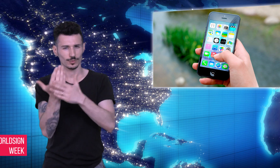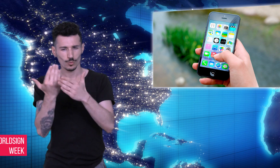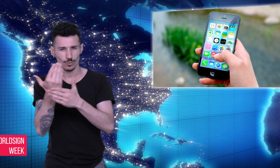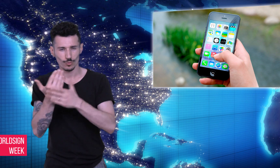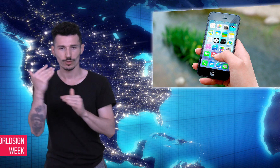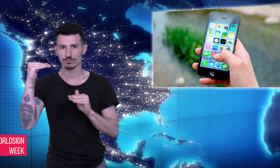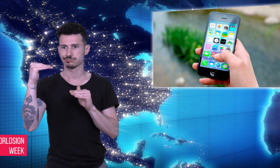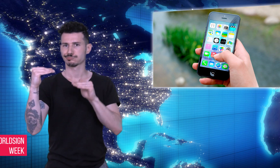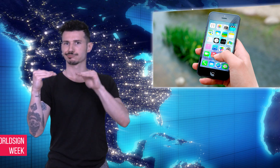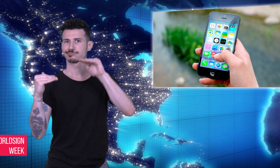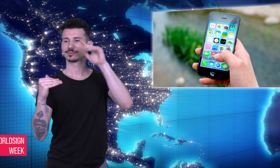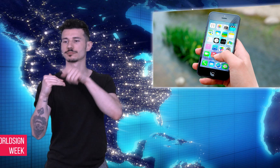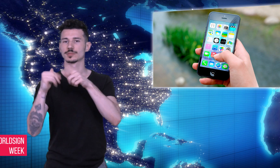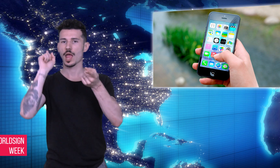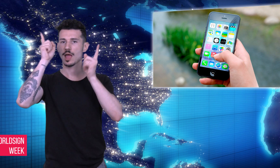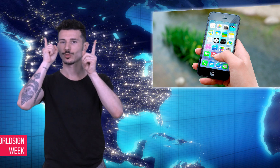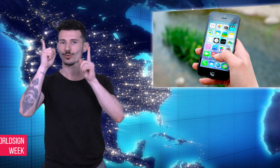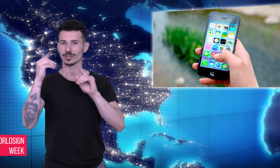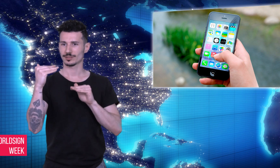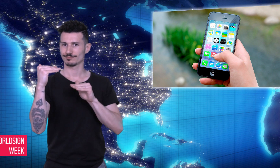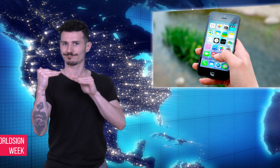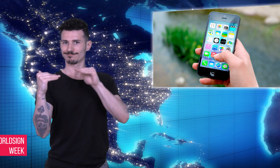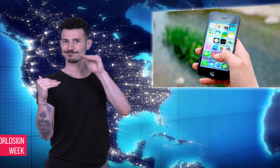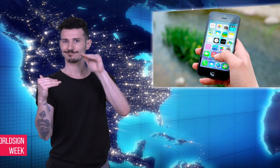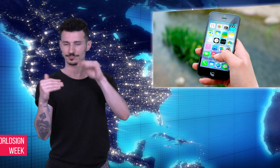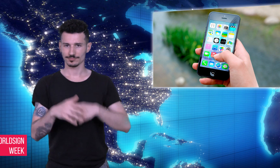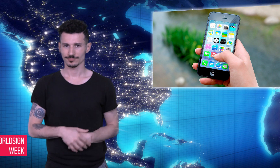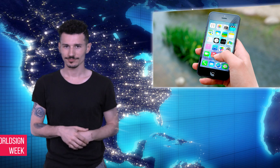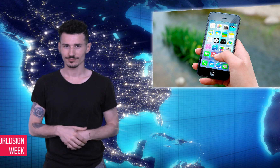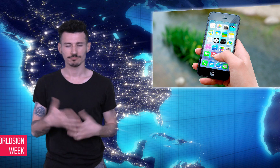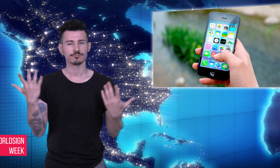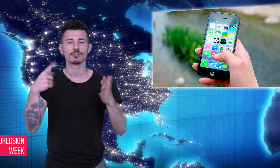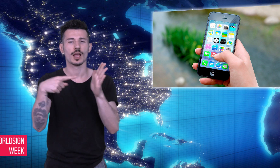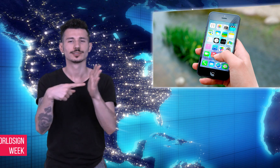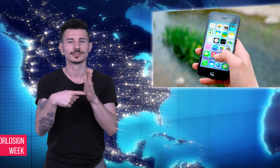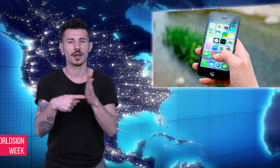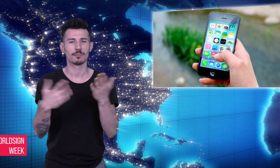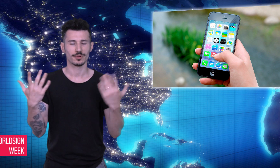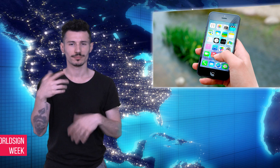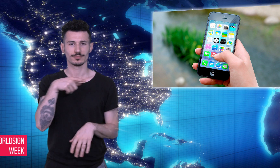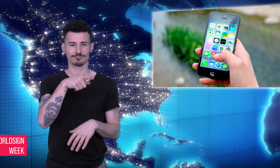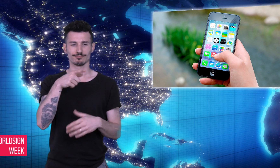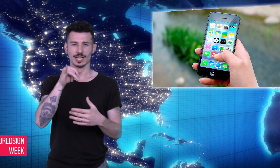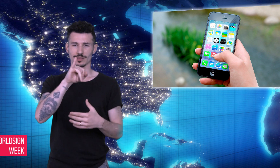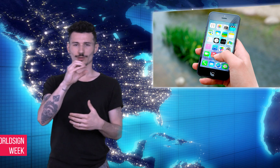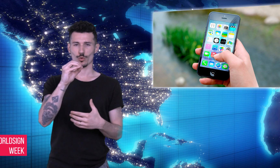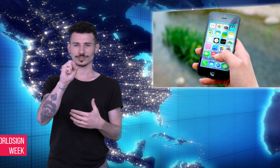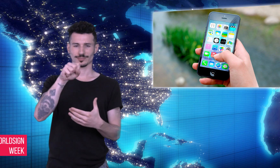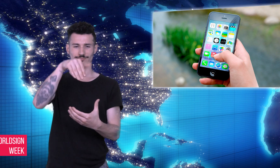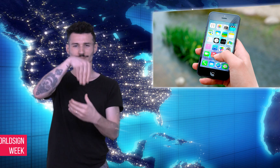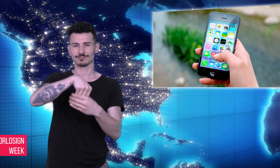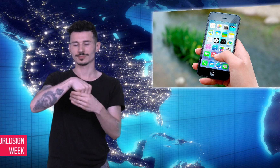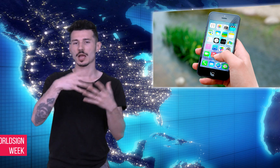they say gives iOS an edge over Android. The improved operating